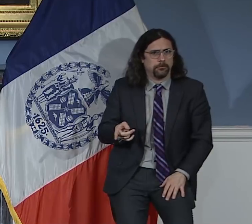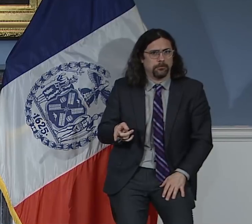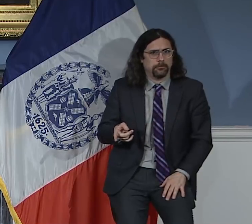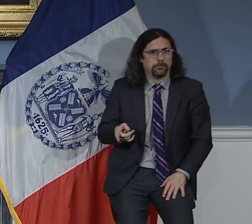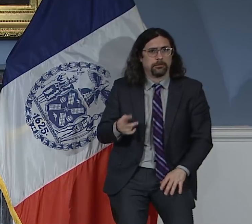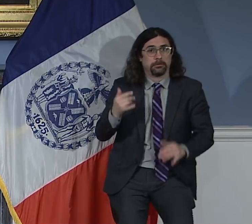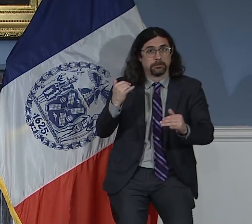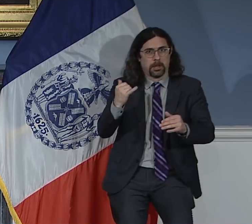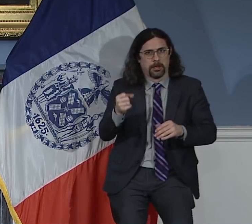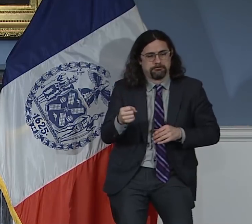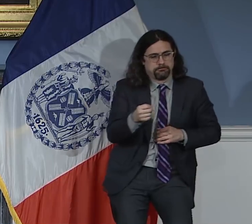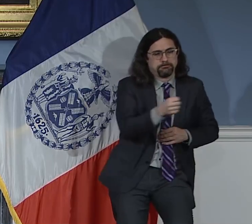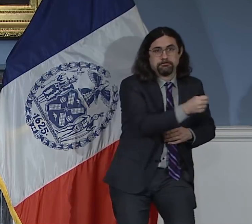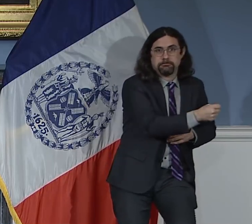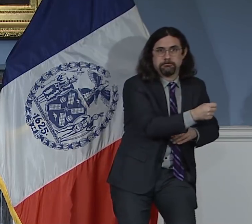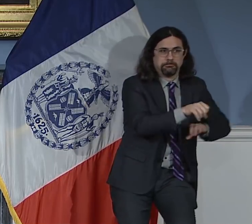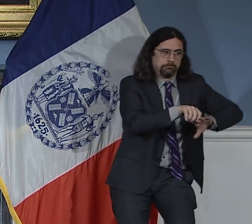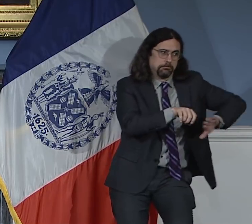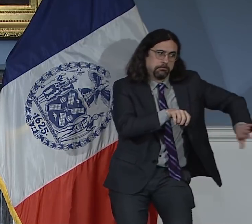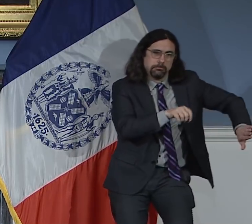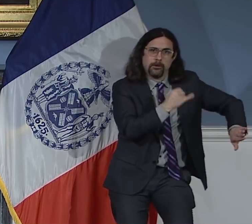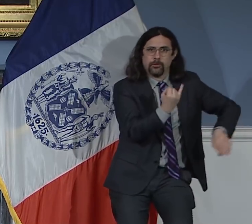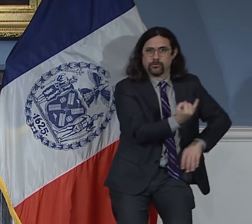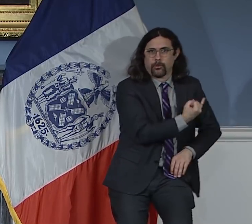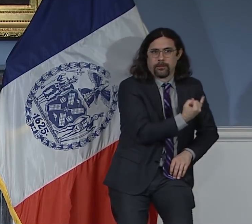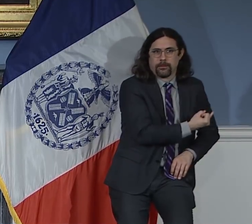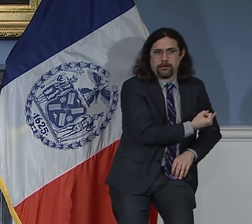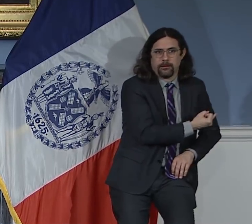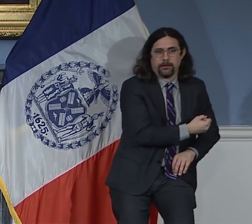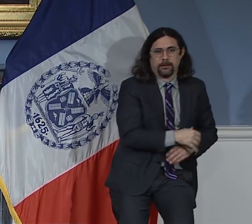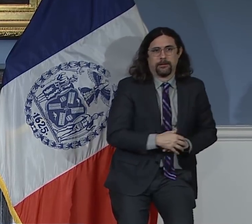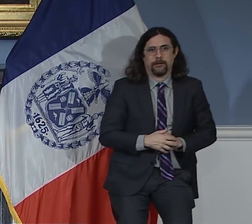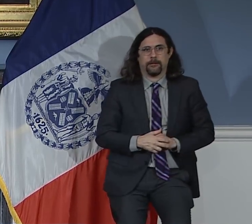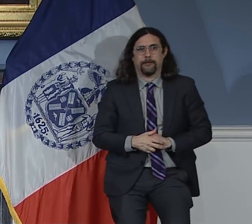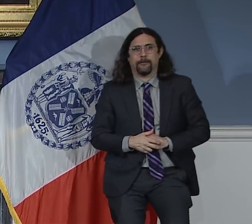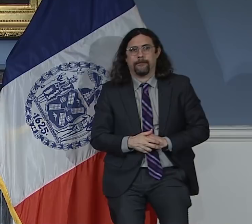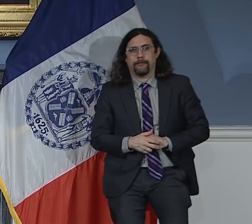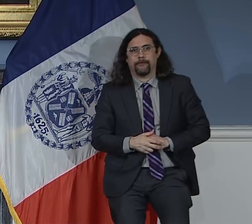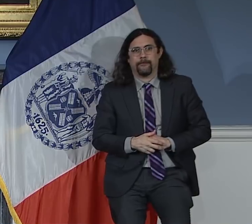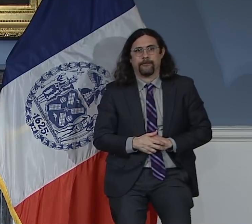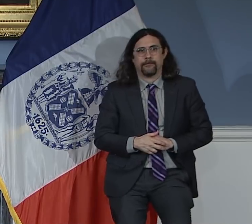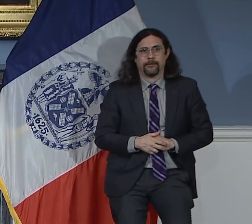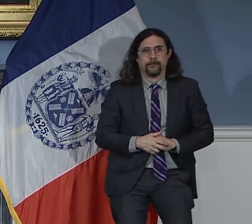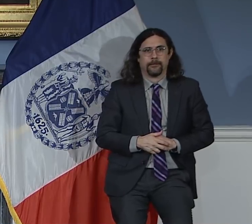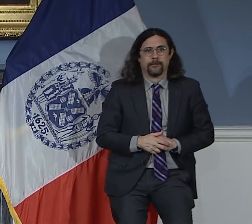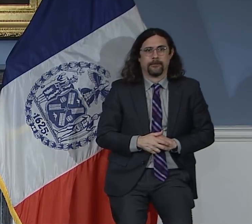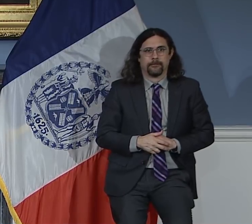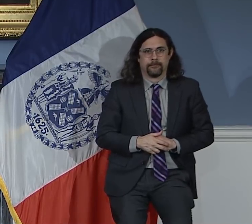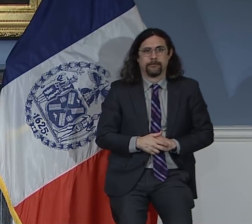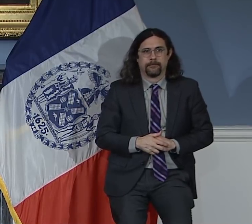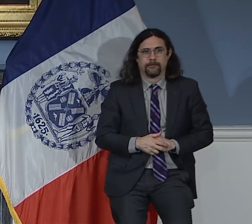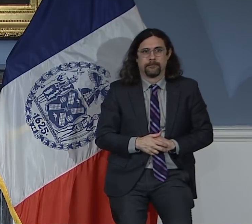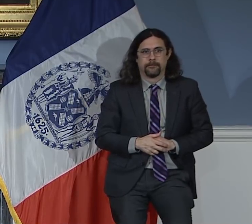IS IN ISOATLIN.O HAS BEEN MOVED TO OUR COMMUNICABLE